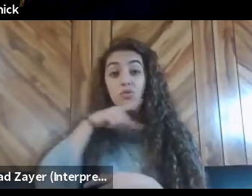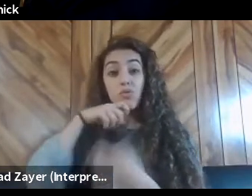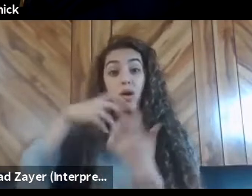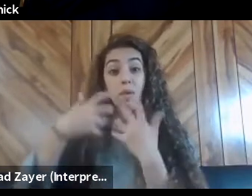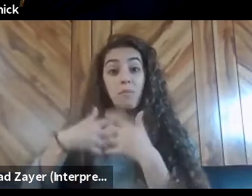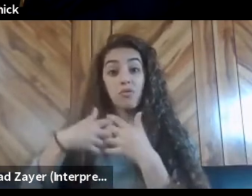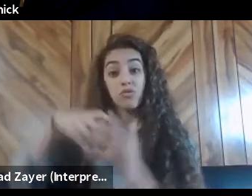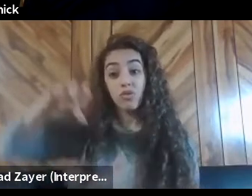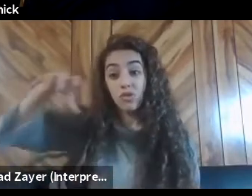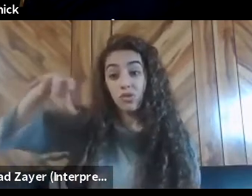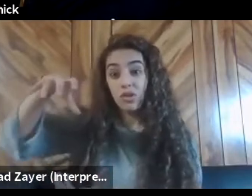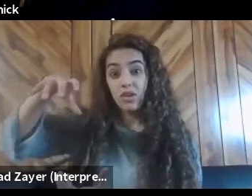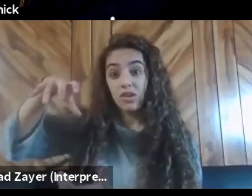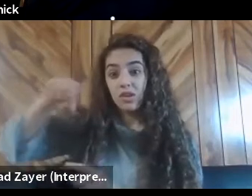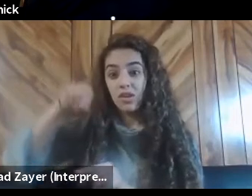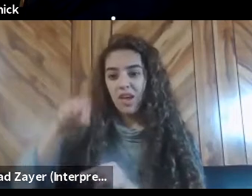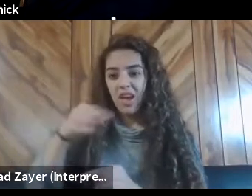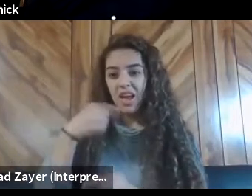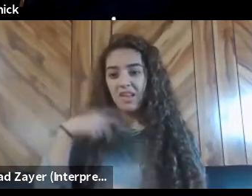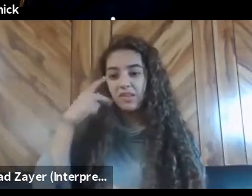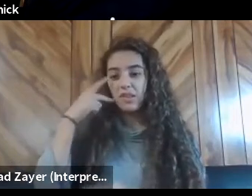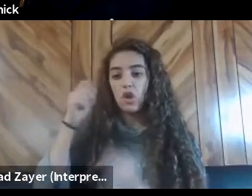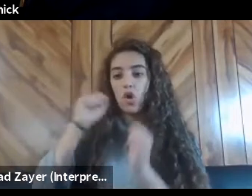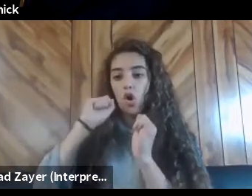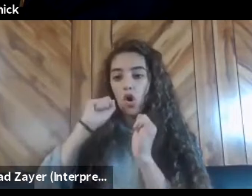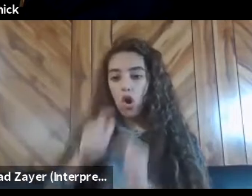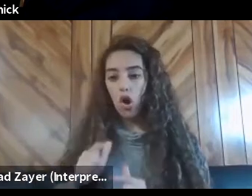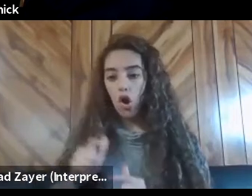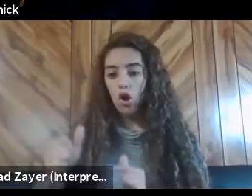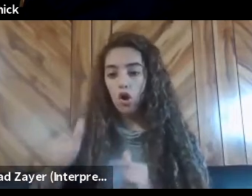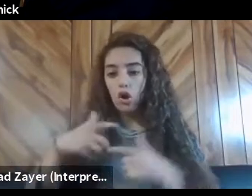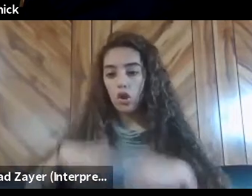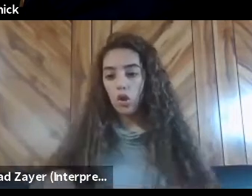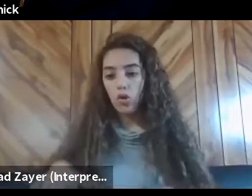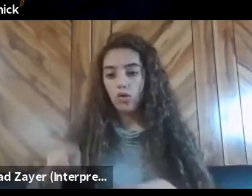went into the wash, it was in the dryer, so my dryer's going,